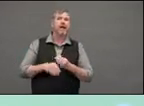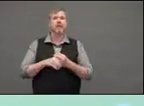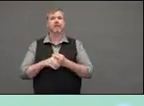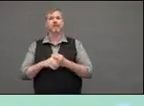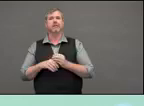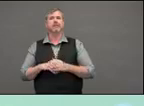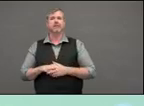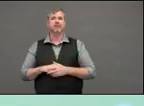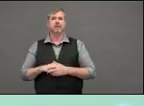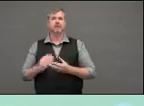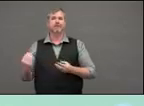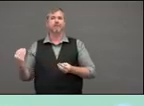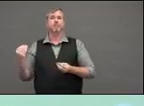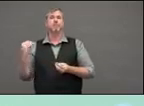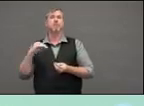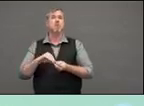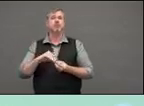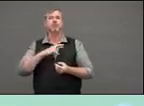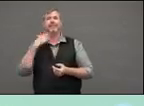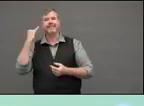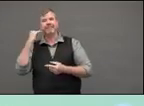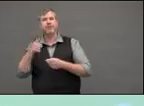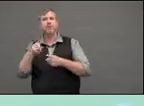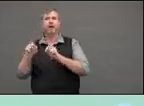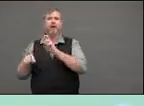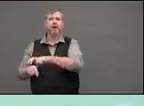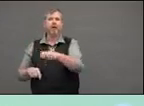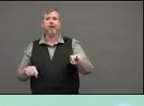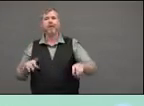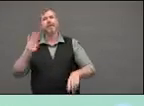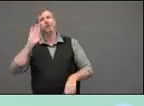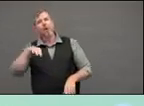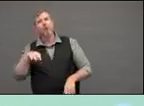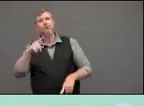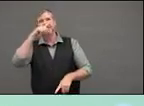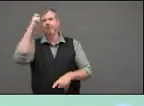to hang out we want to go to the beach i mean i haven't gone to the beach in